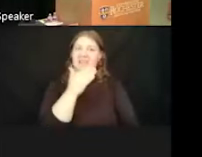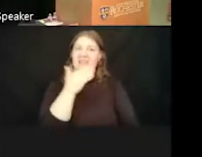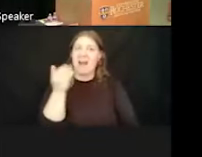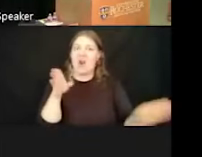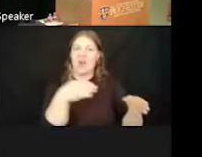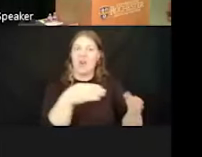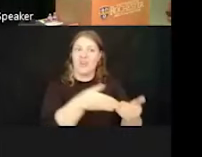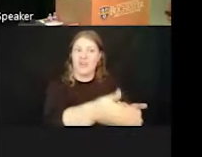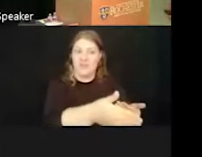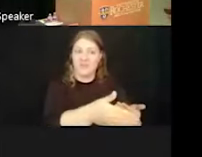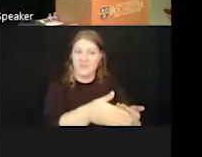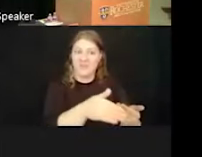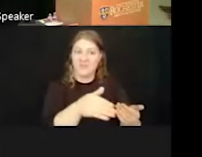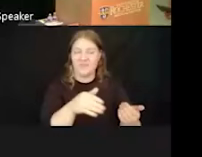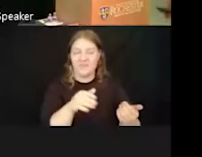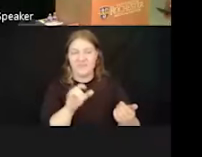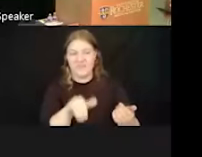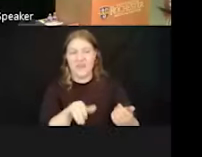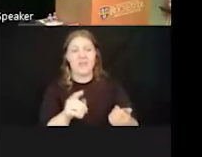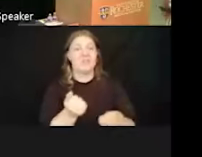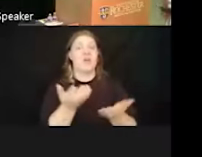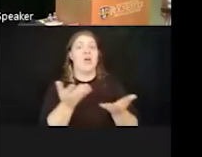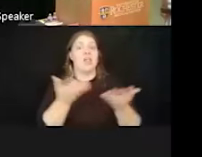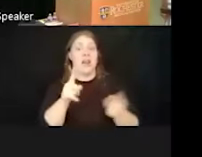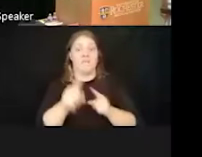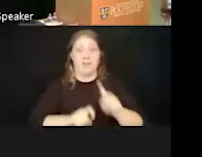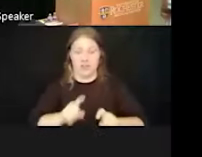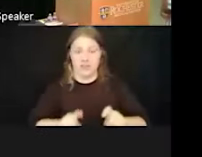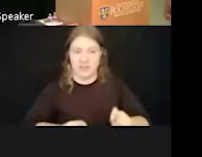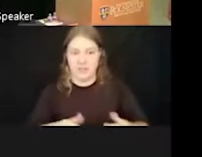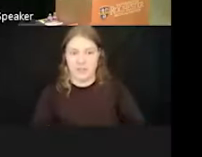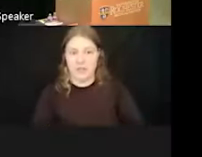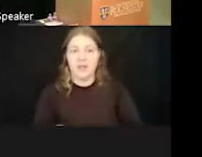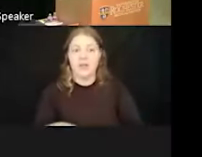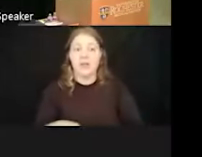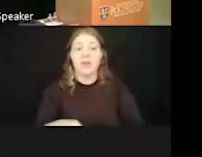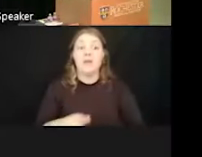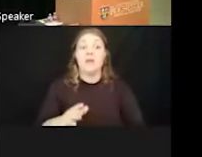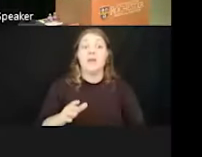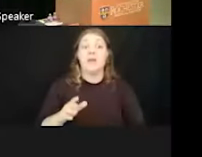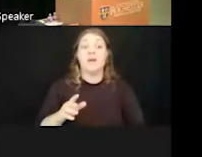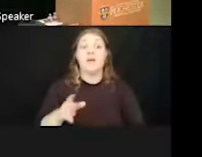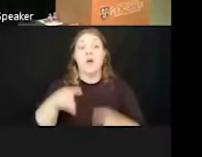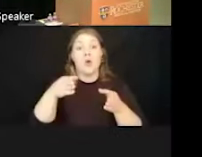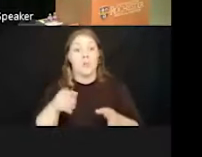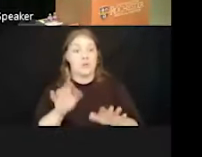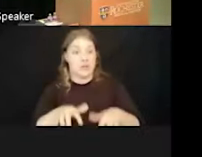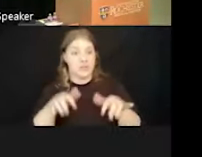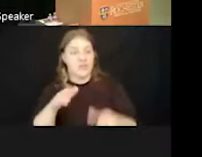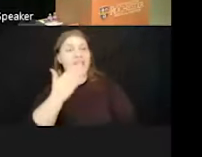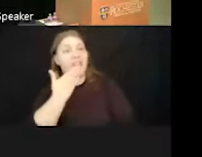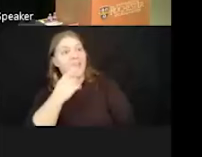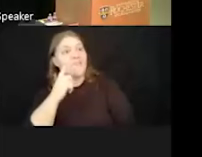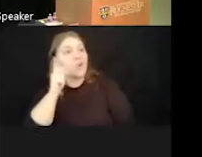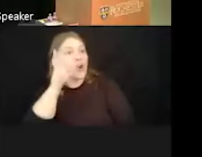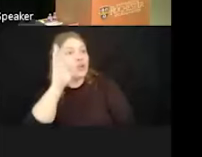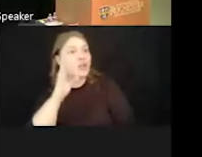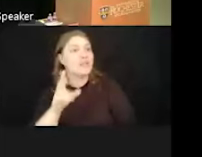um there's a lot of questions here um thank you for your talk uh this is from uh Dr eolo what are